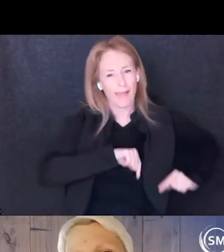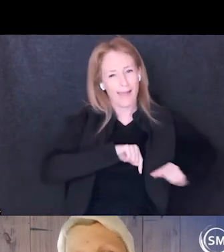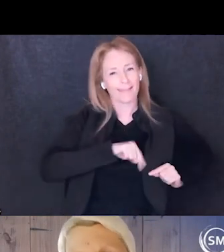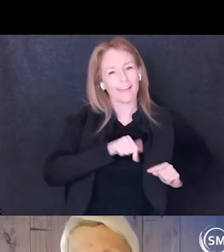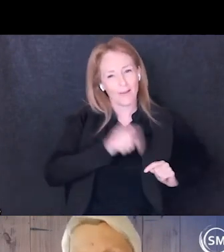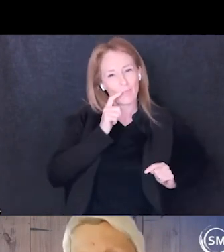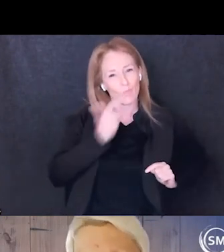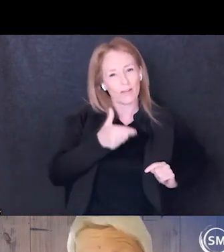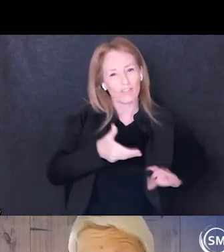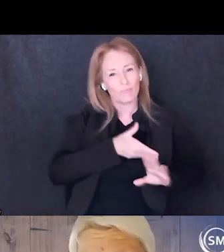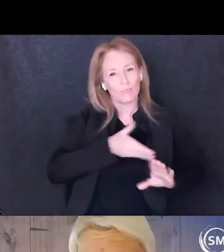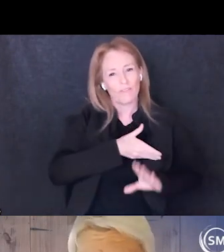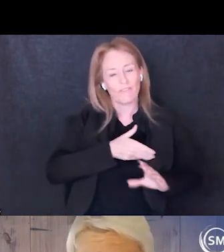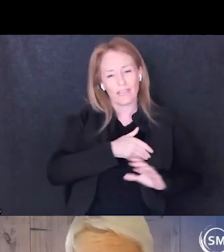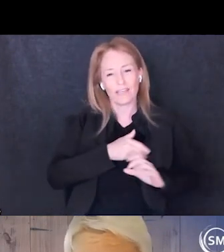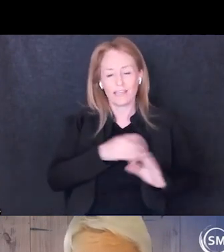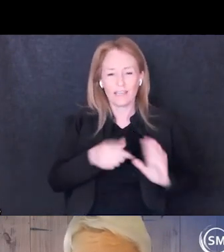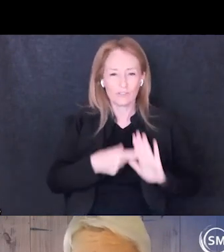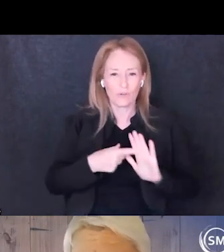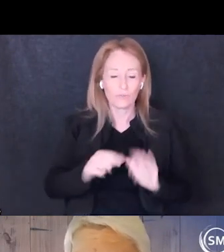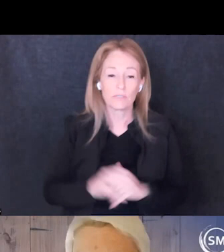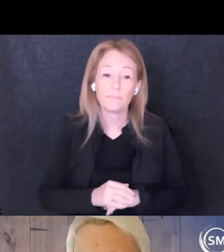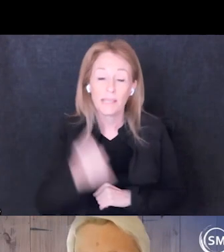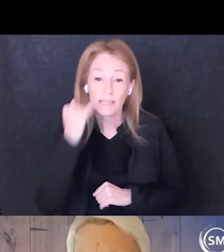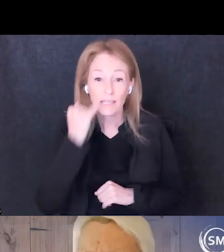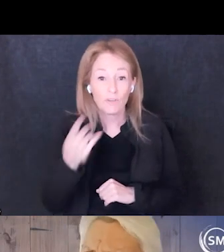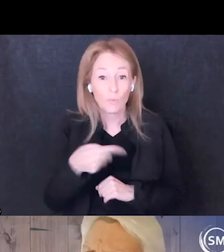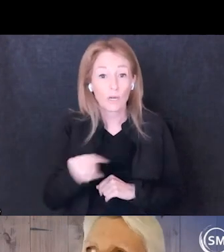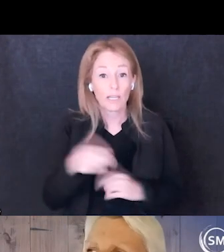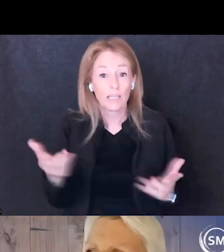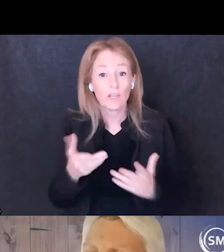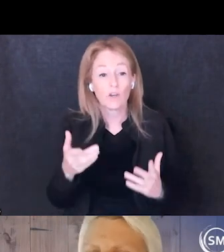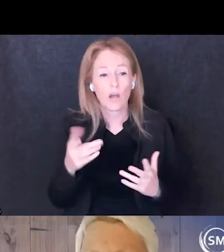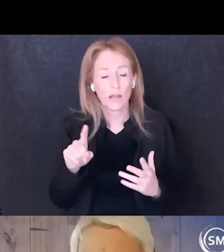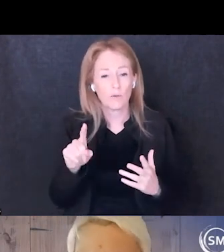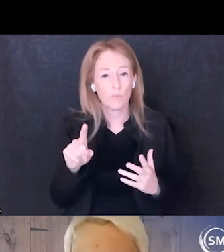IF YOU WERE HERE ON THE 100TH EPISODE -- NO, THE ONE